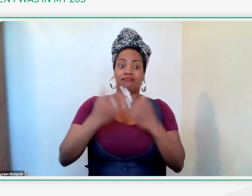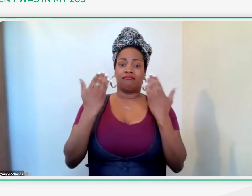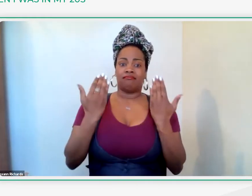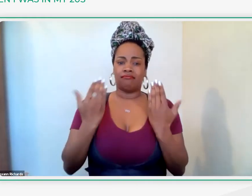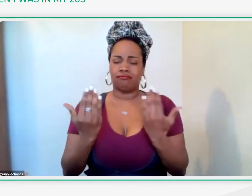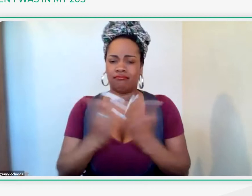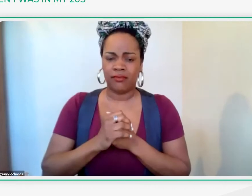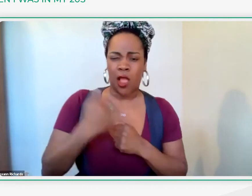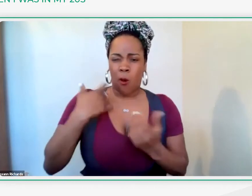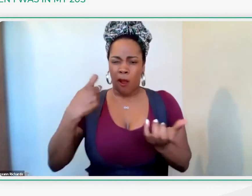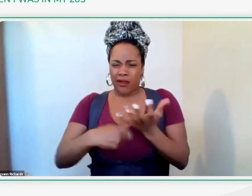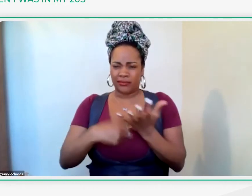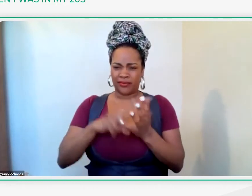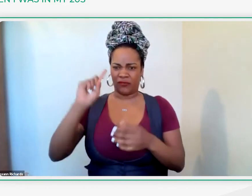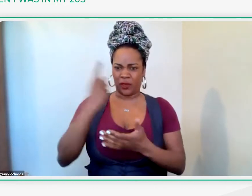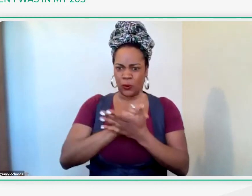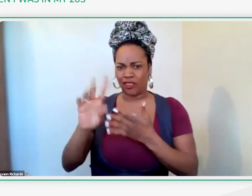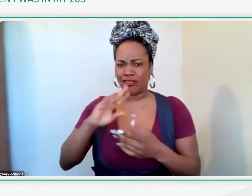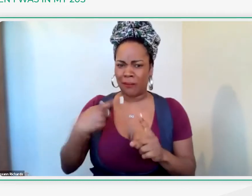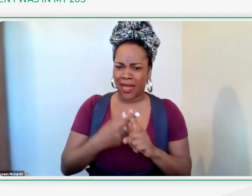Next slide.